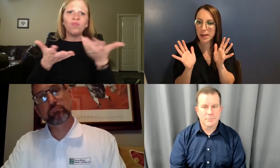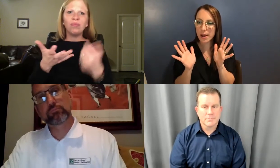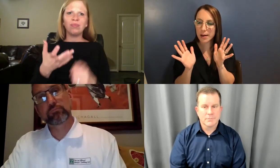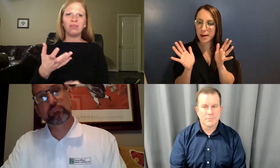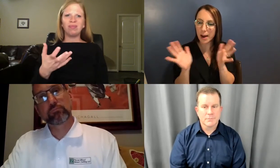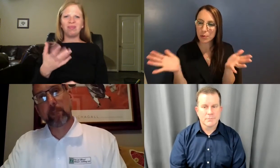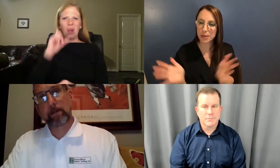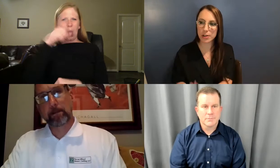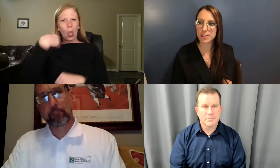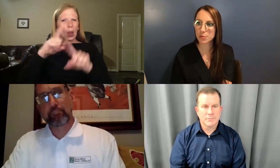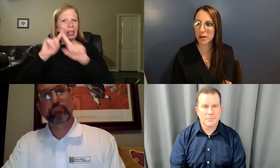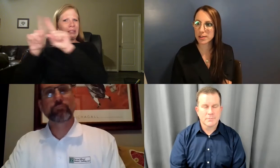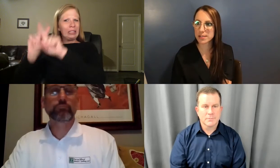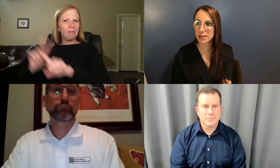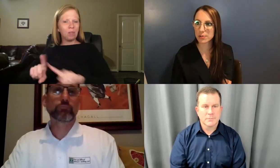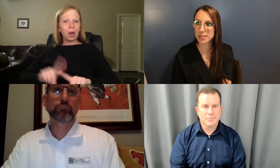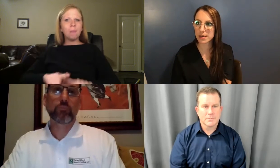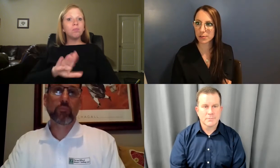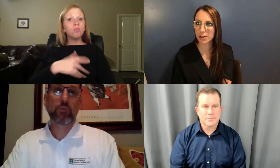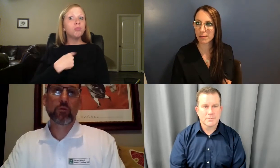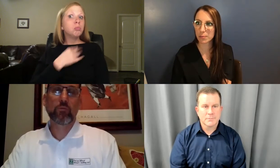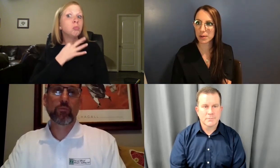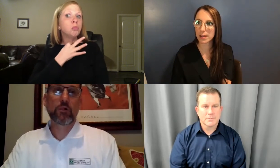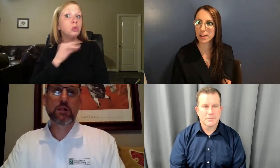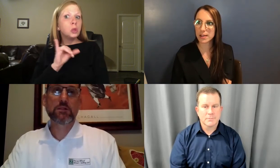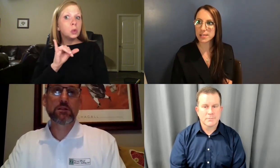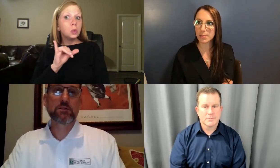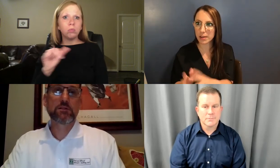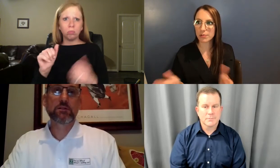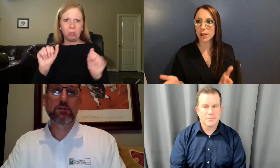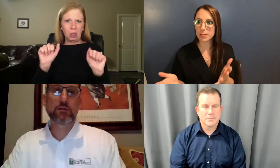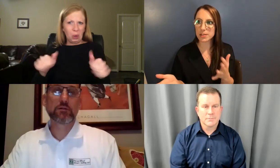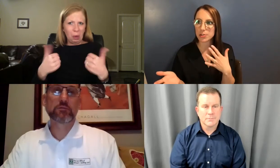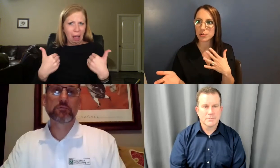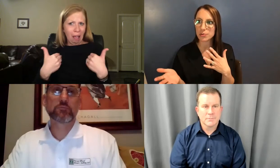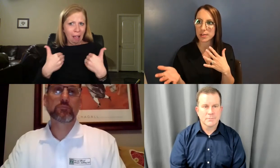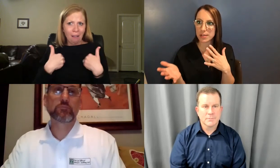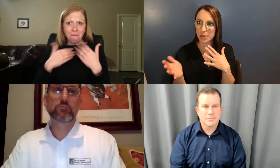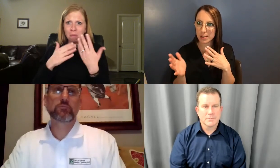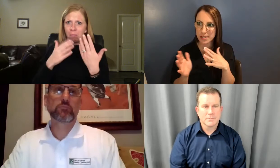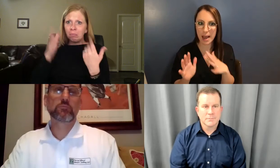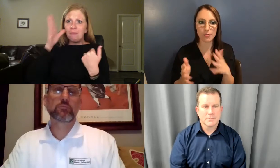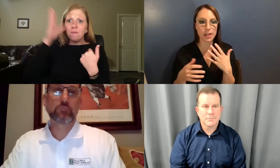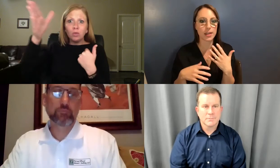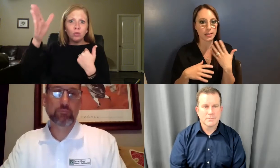but I would be curious as well as to see if there could ever be something developed into somebody that's an advocate